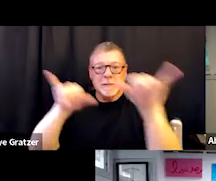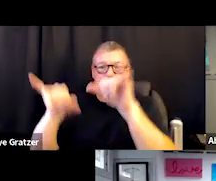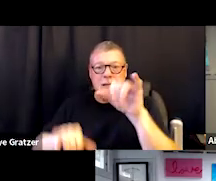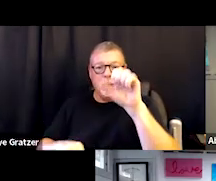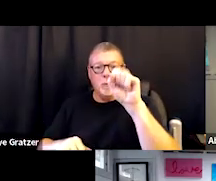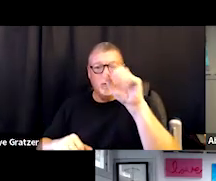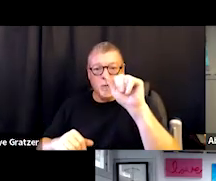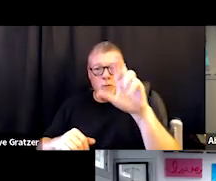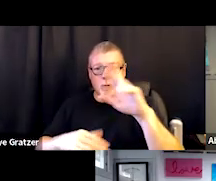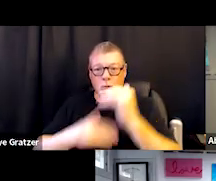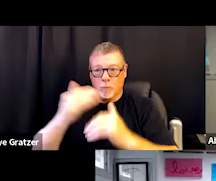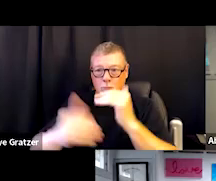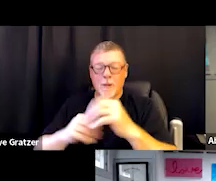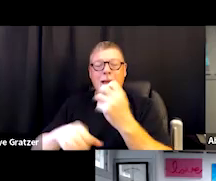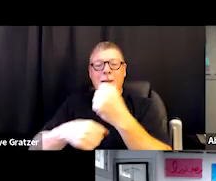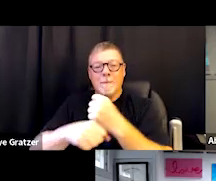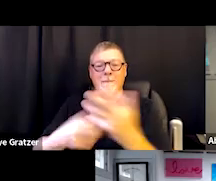with the SOAR model in your state.